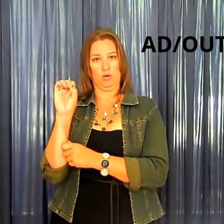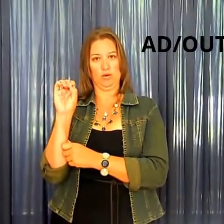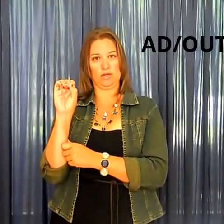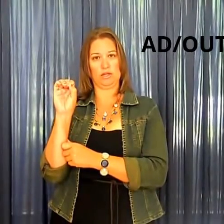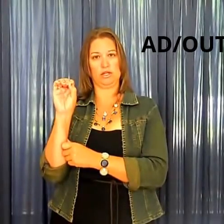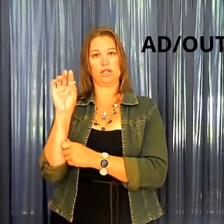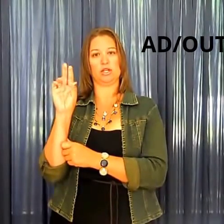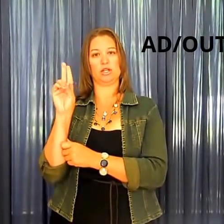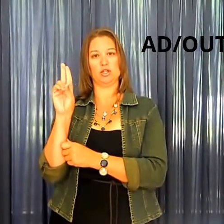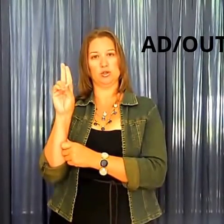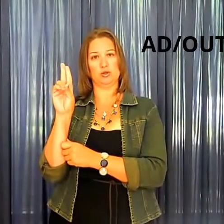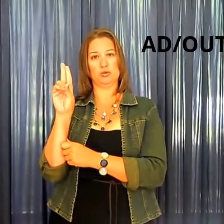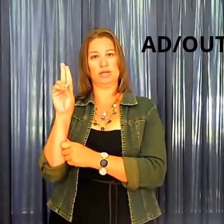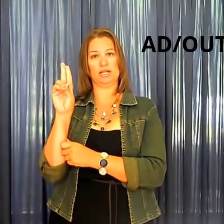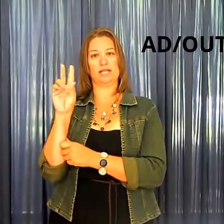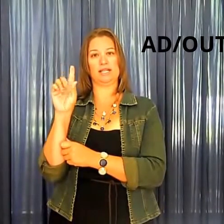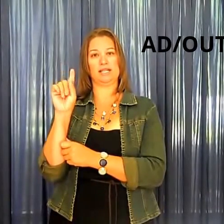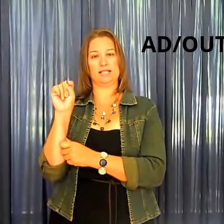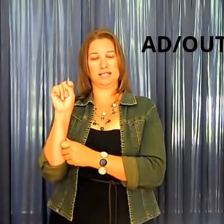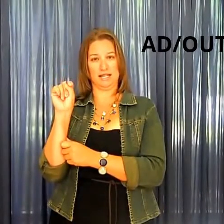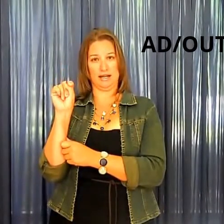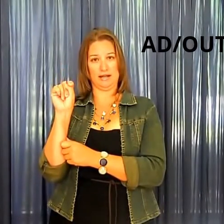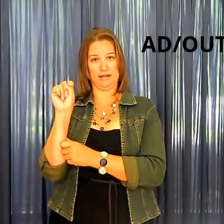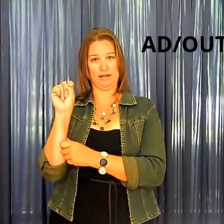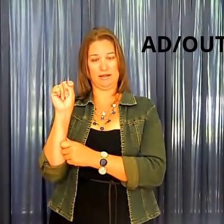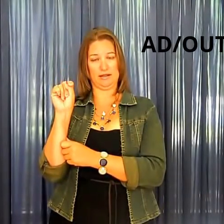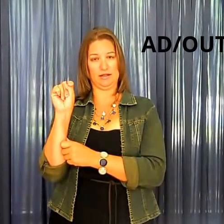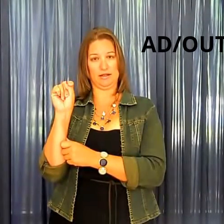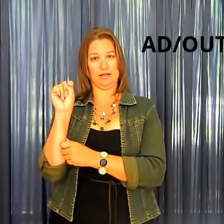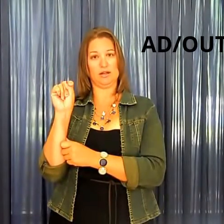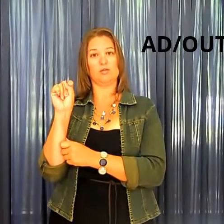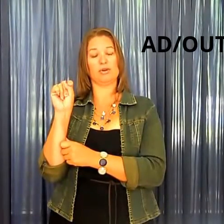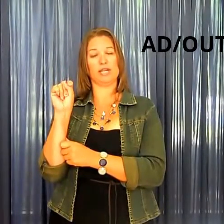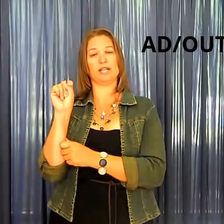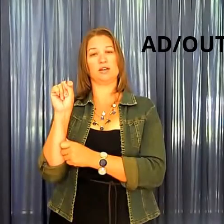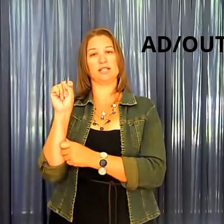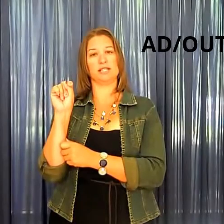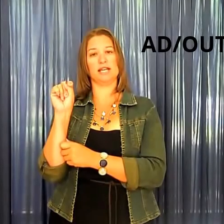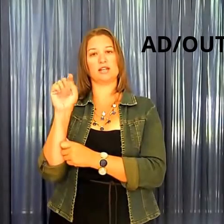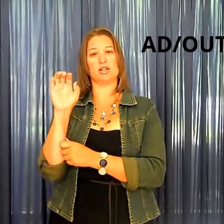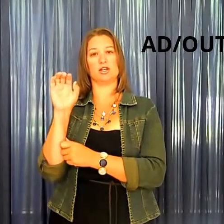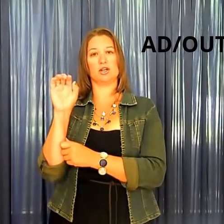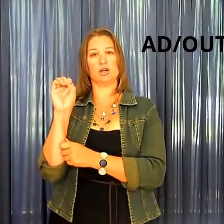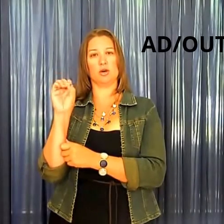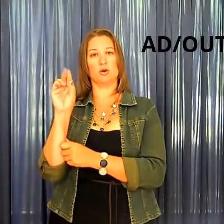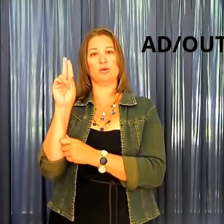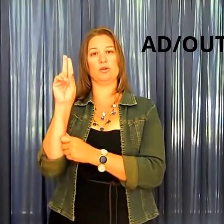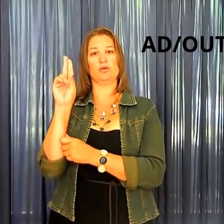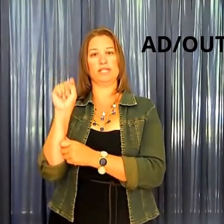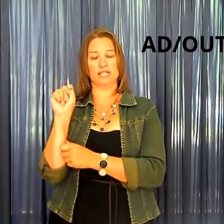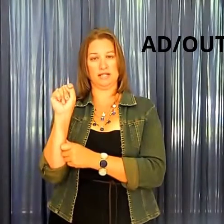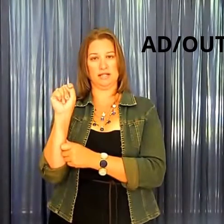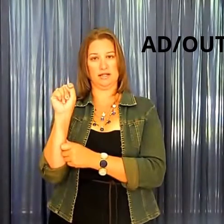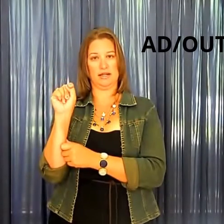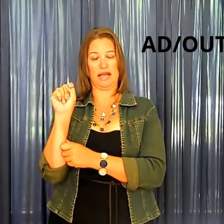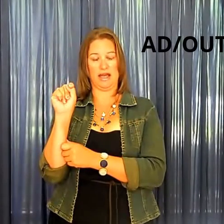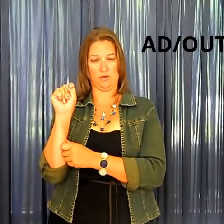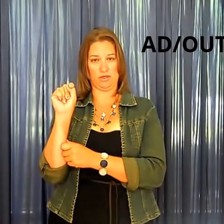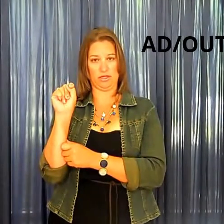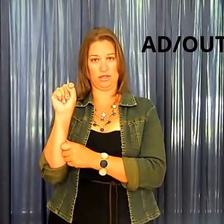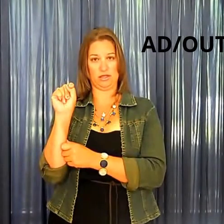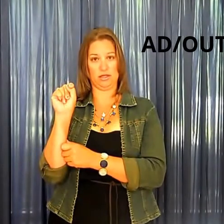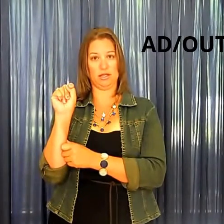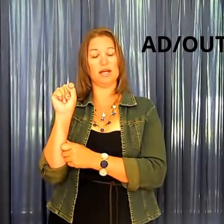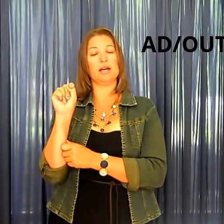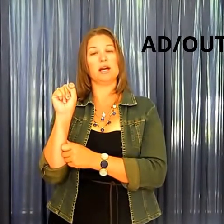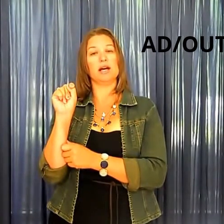O-U-T, putting it all together, O-U-T, "OUT".